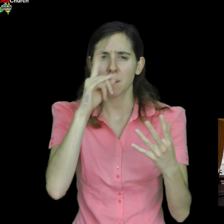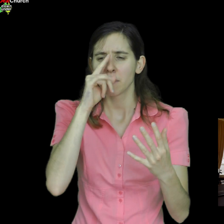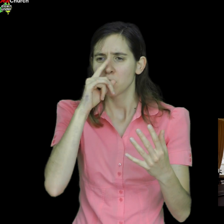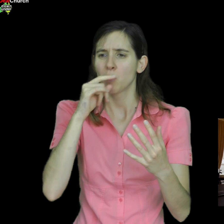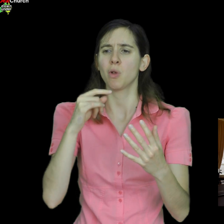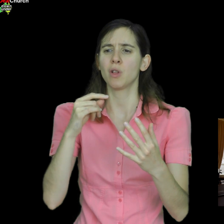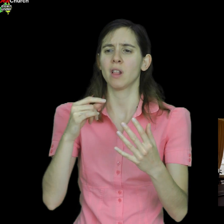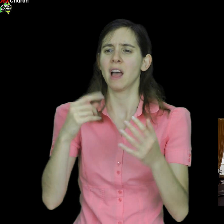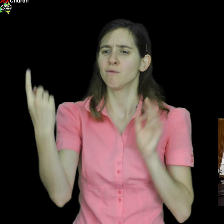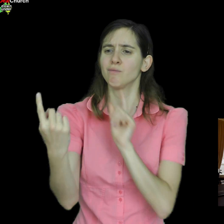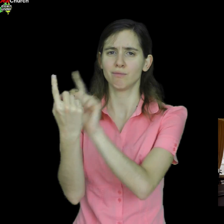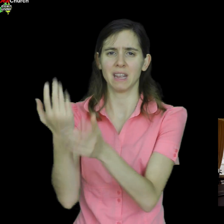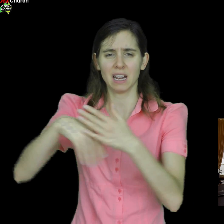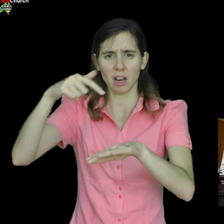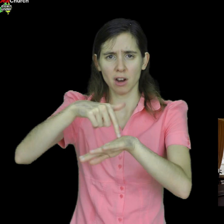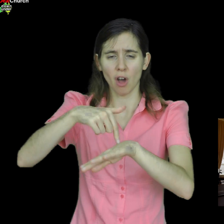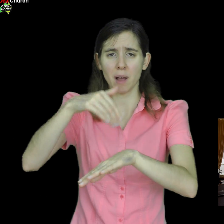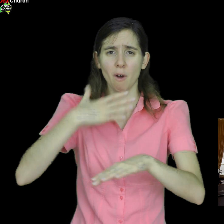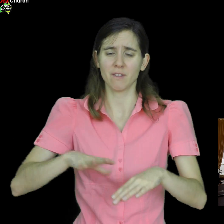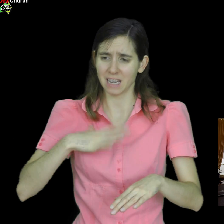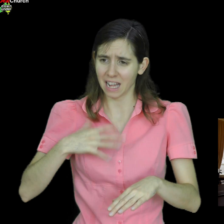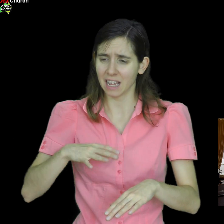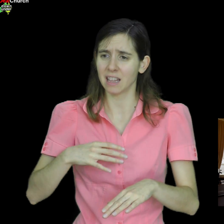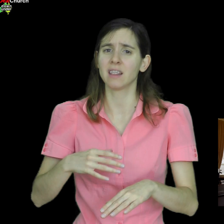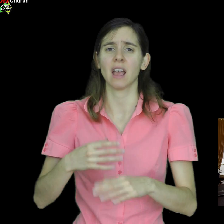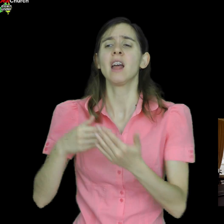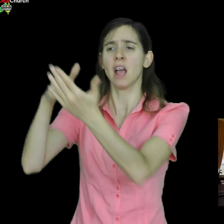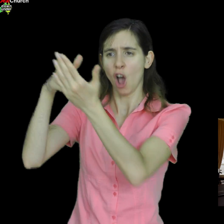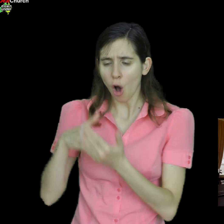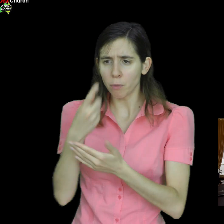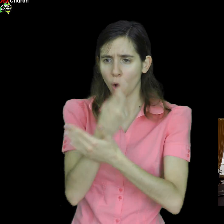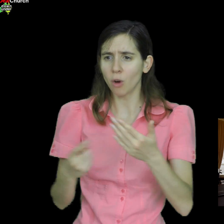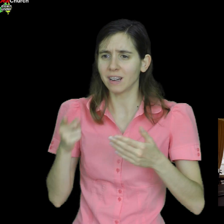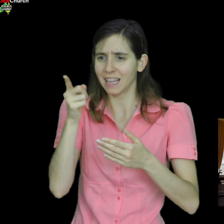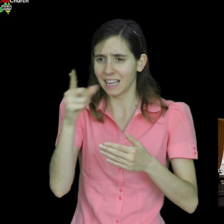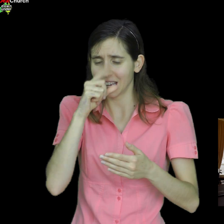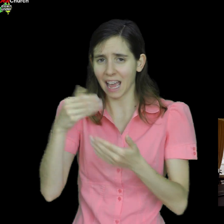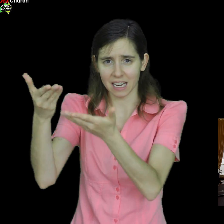Him in time of need and received the help that only He could give. I will tell